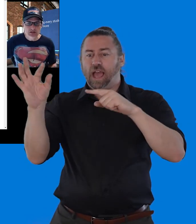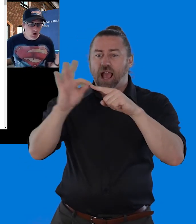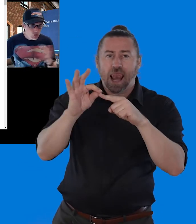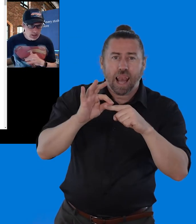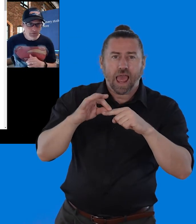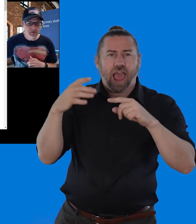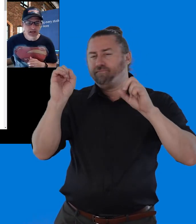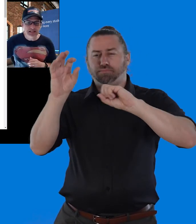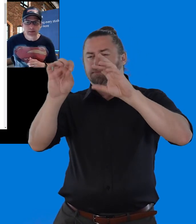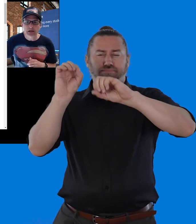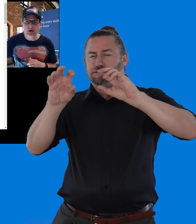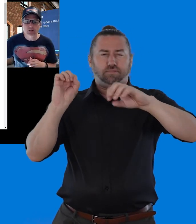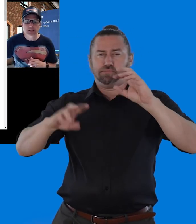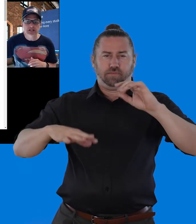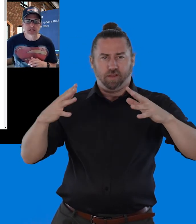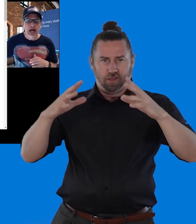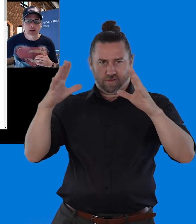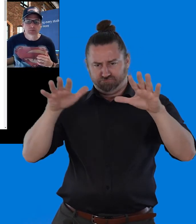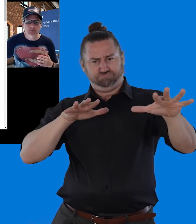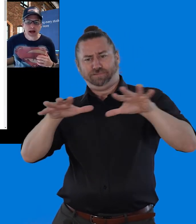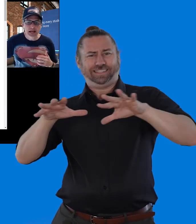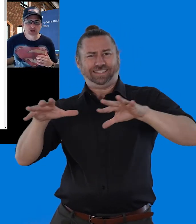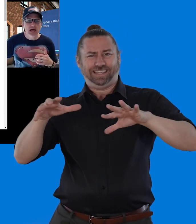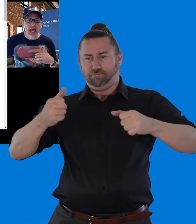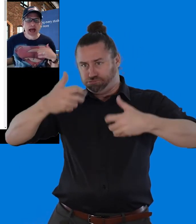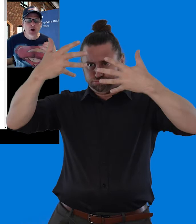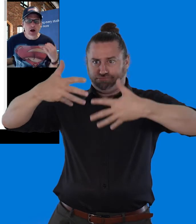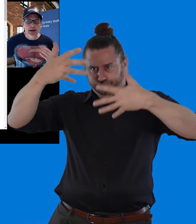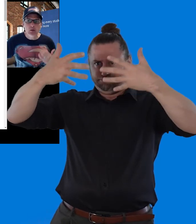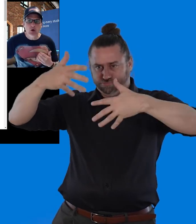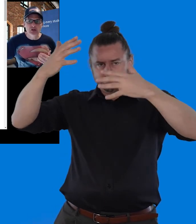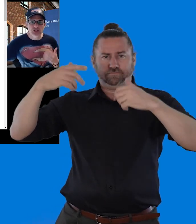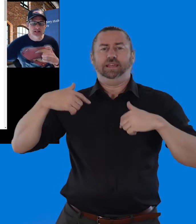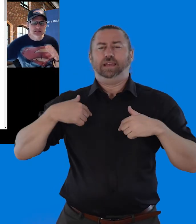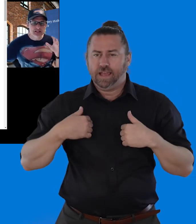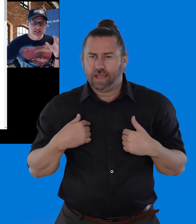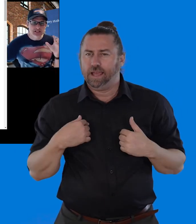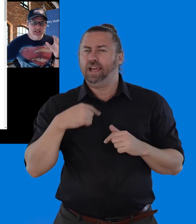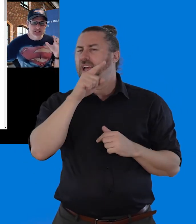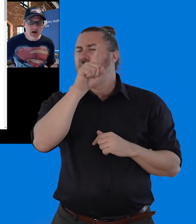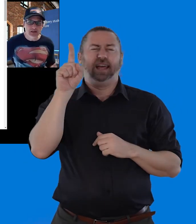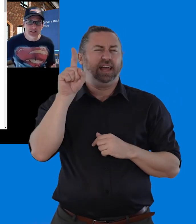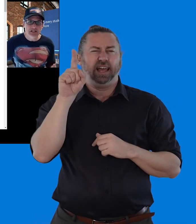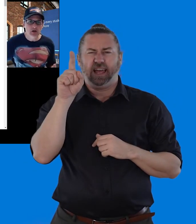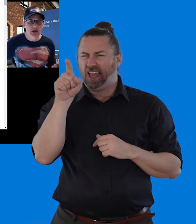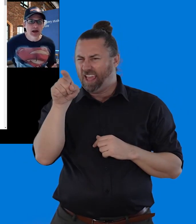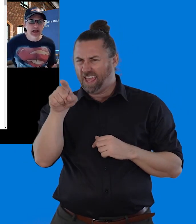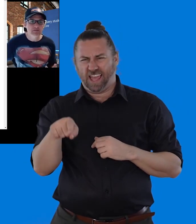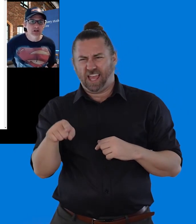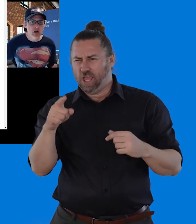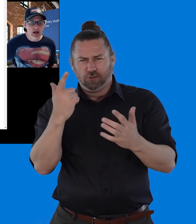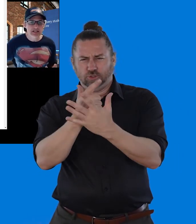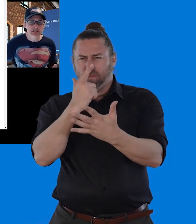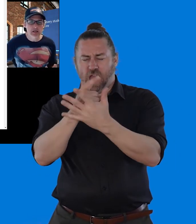There's a whole heap of things happening on this page, and I may want to just simplify this so that I can have a nice,